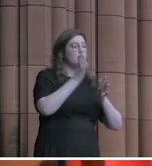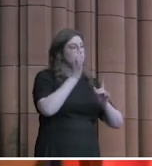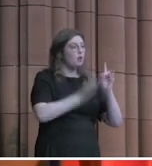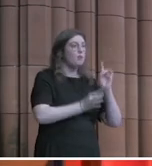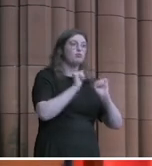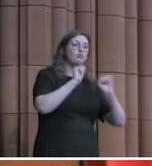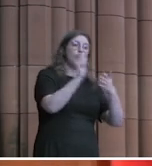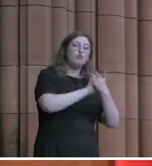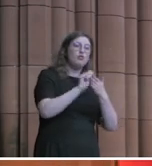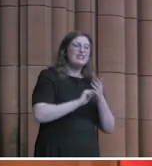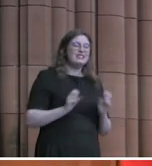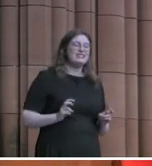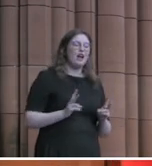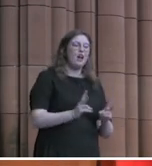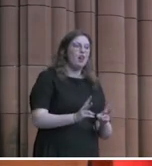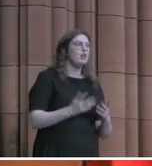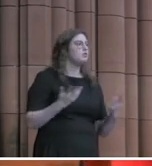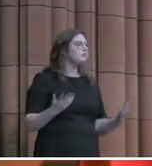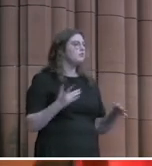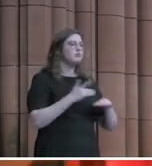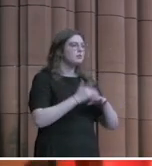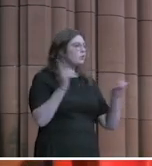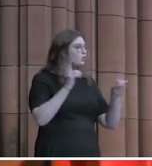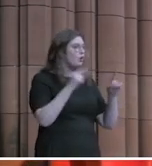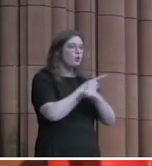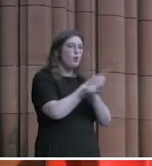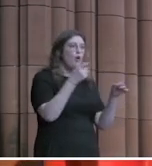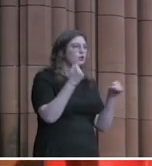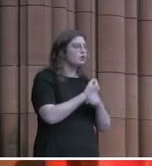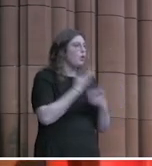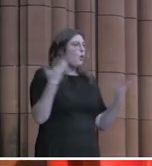So whatever you do and wherever you go after graduating,